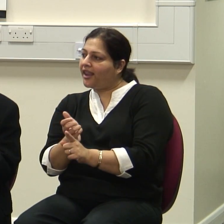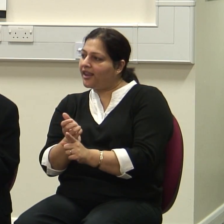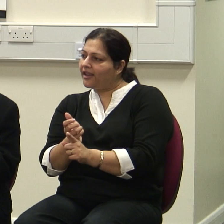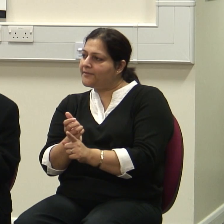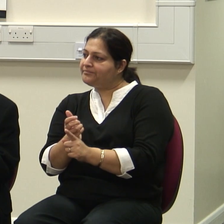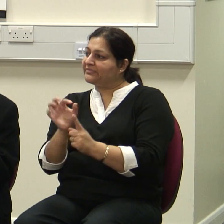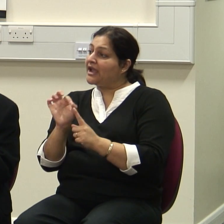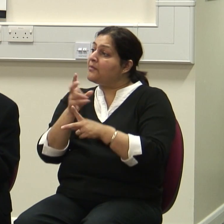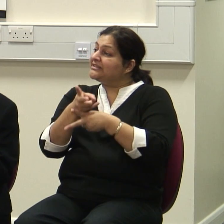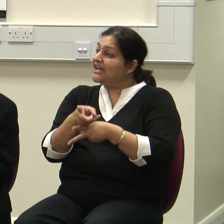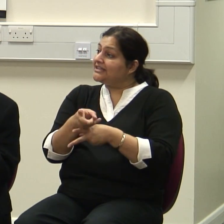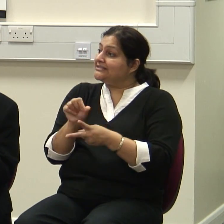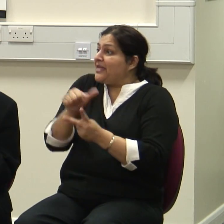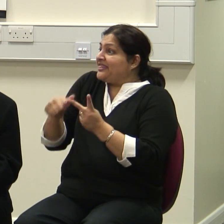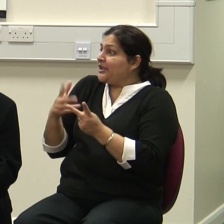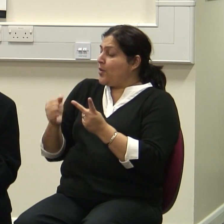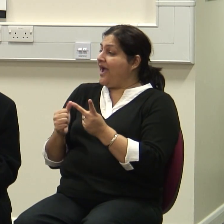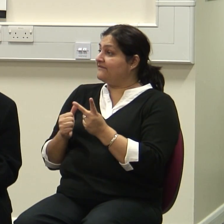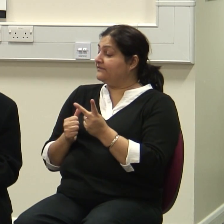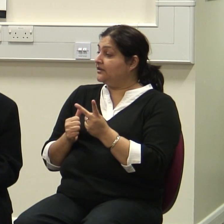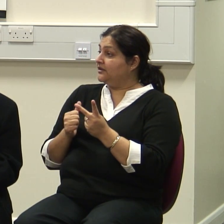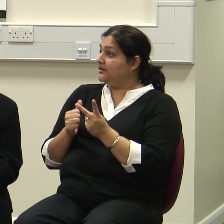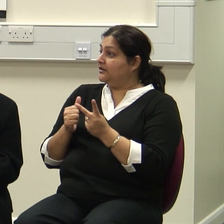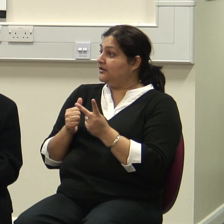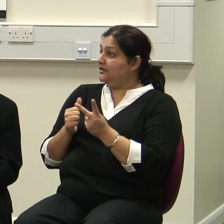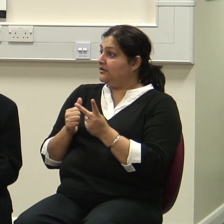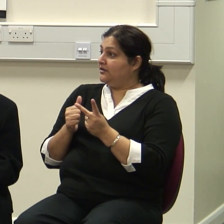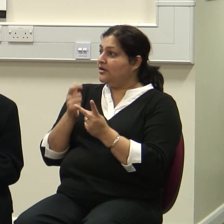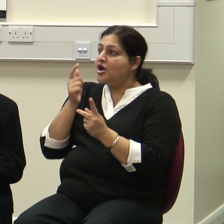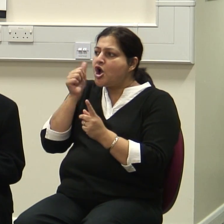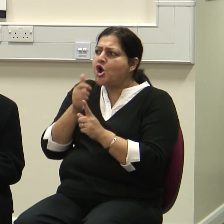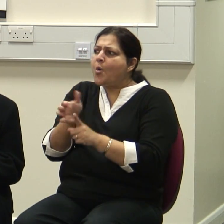comes coercion, I mean, if I know what’s good for you then somehow it’s become my